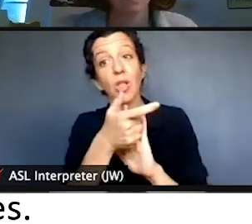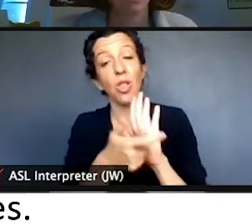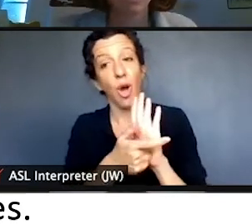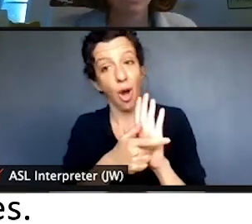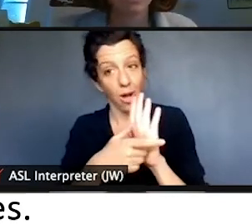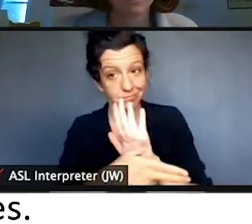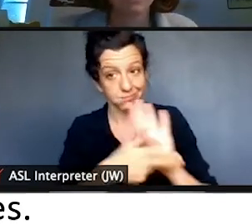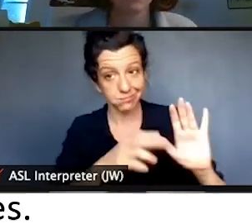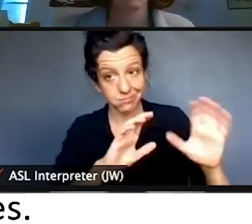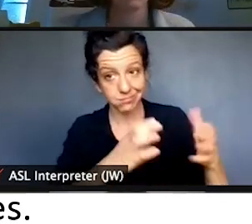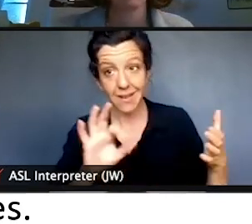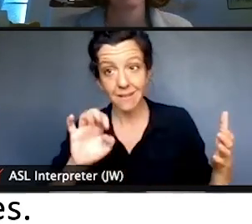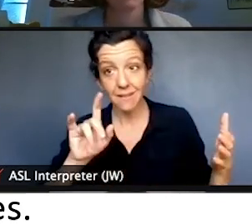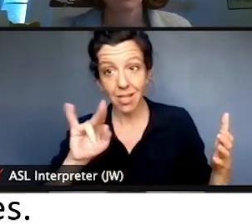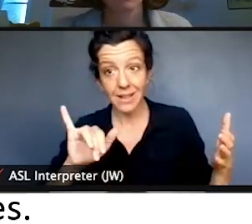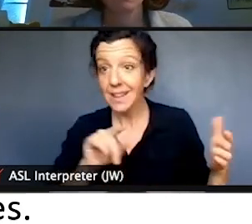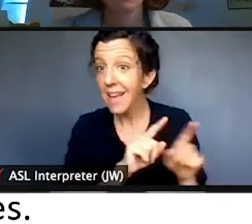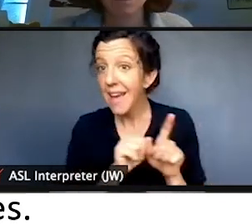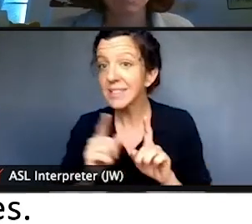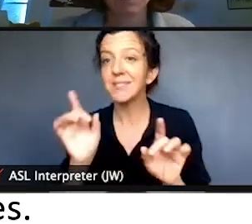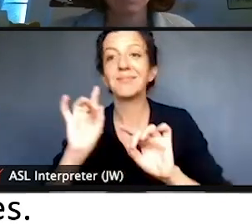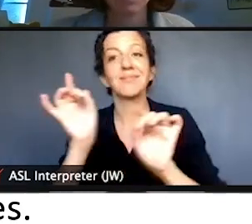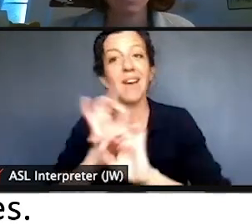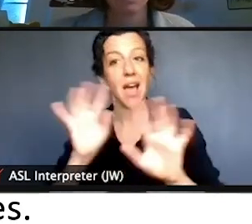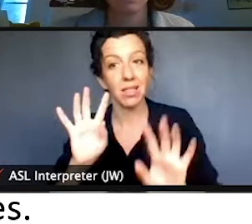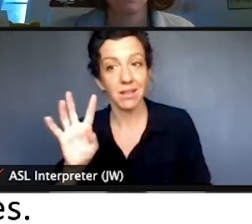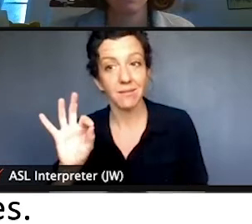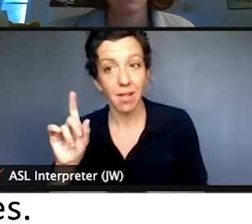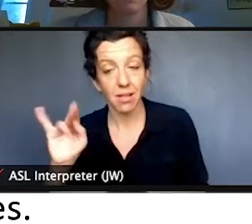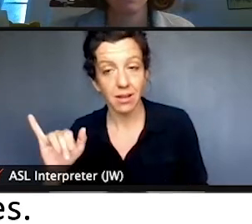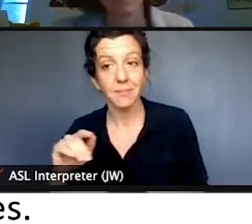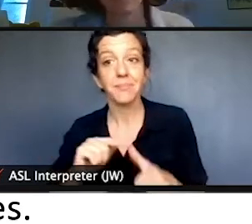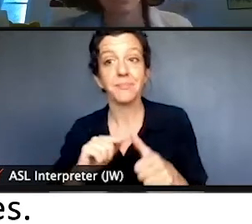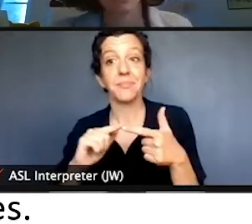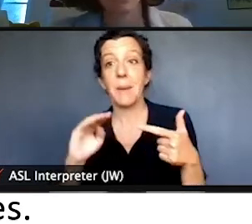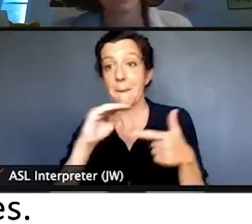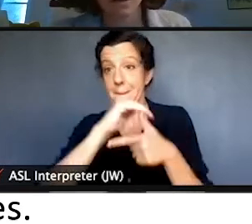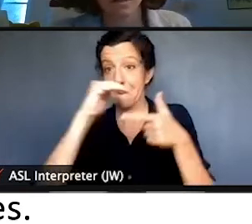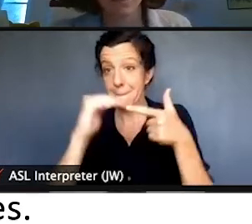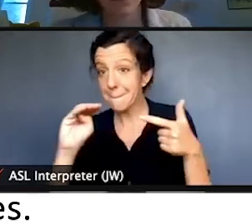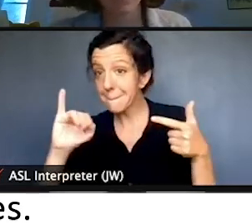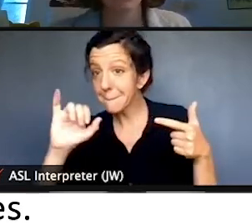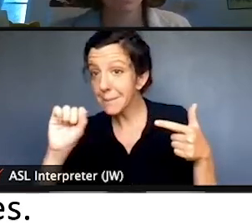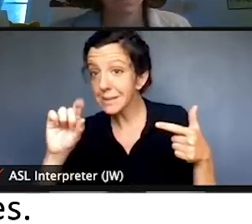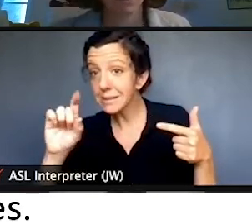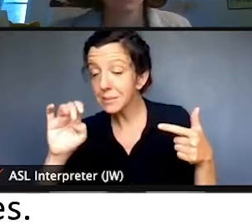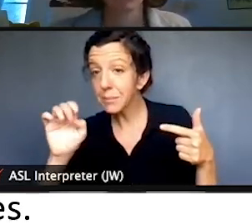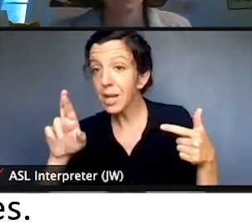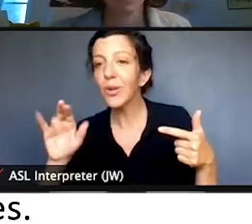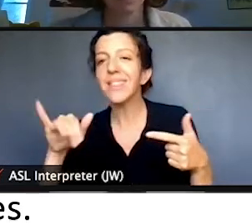Or three, there are certain specific circumstances present when up to $950 worth of property is stolen or shoplifted.